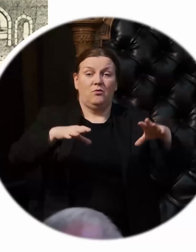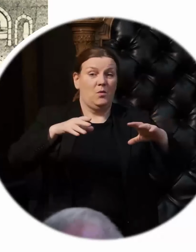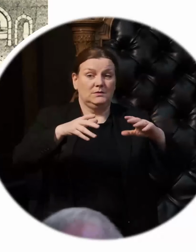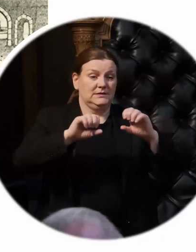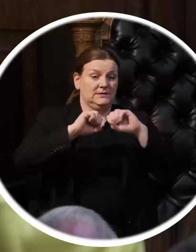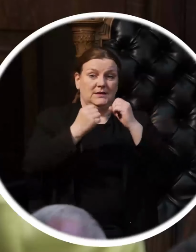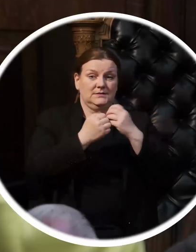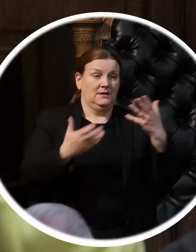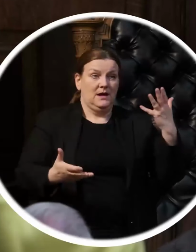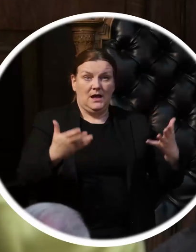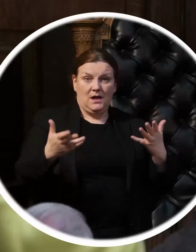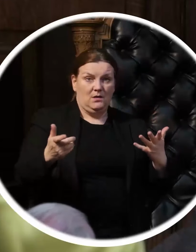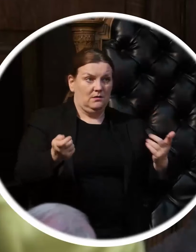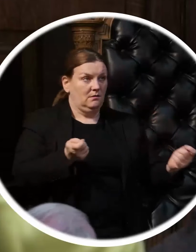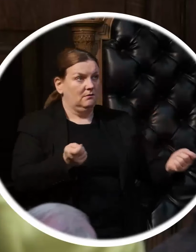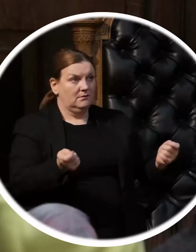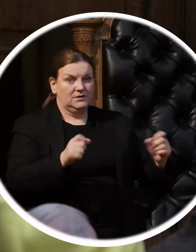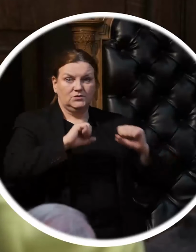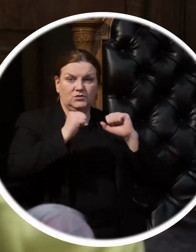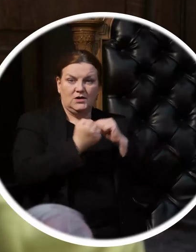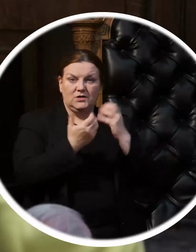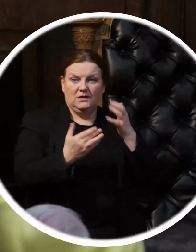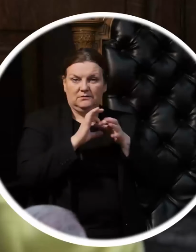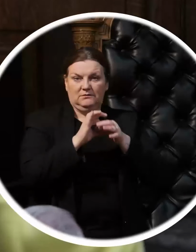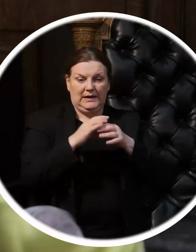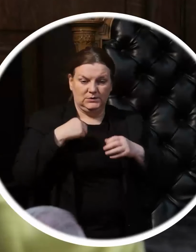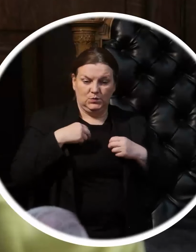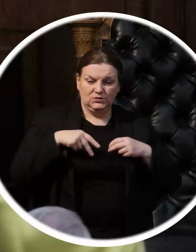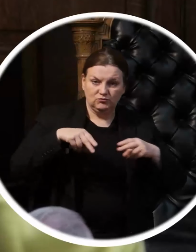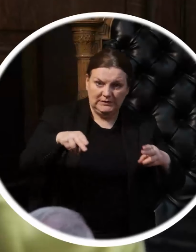And how does this change the way we relate to our streets and streetscapes?